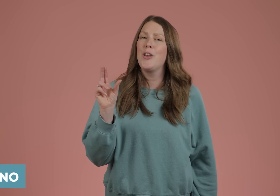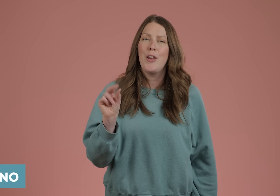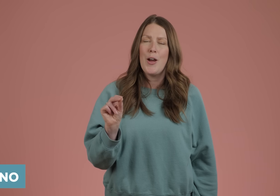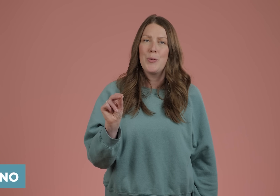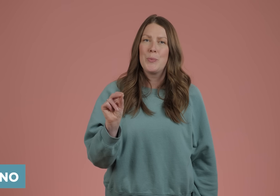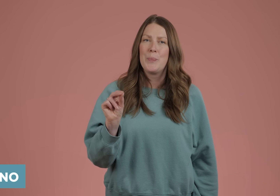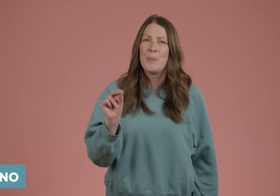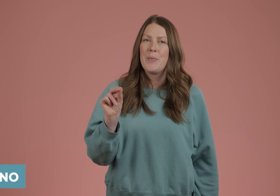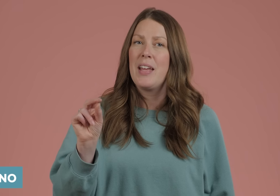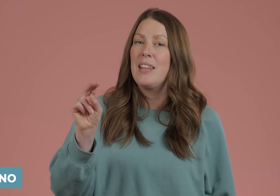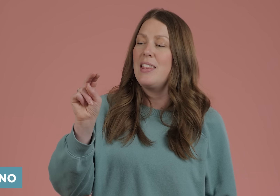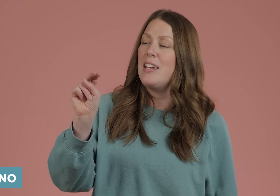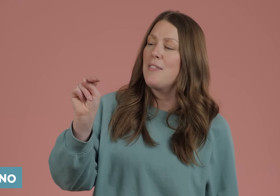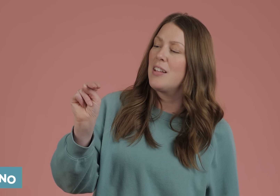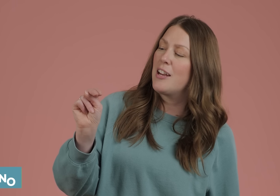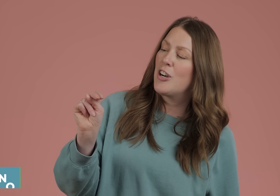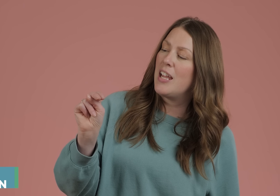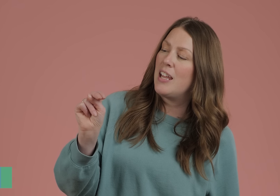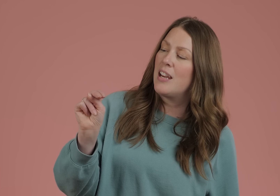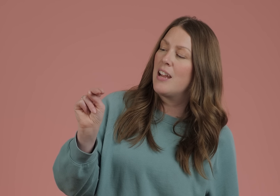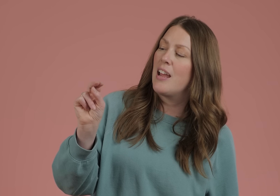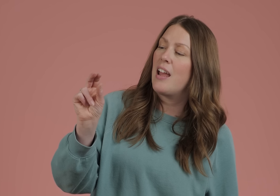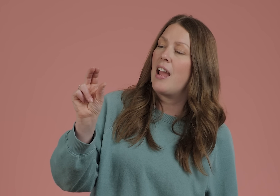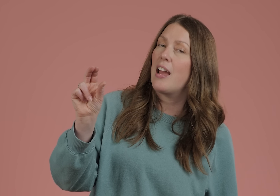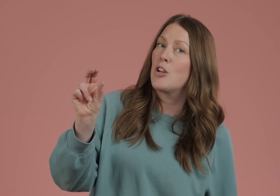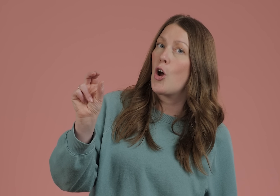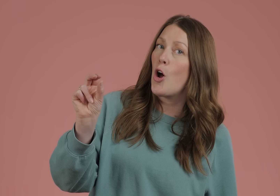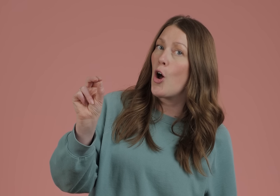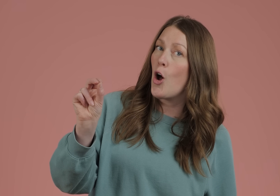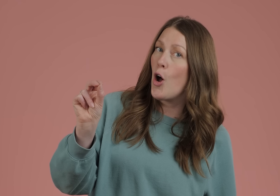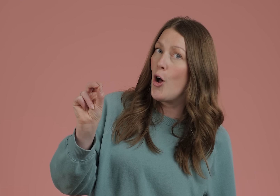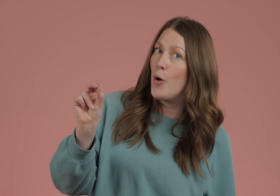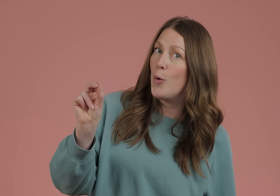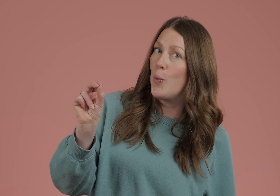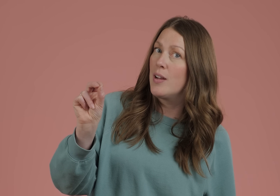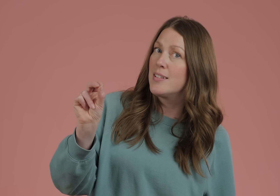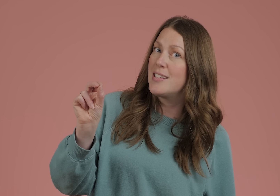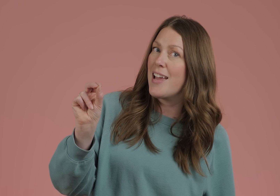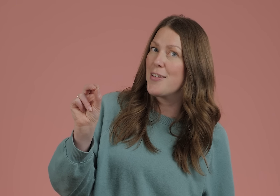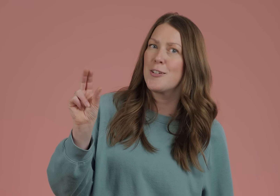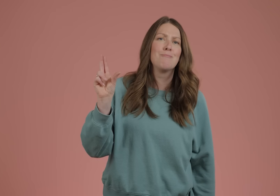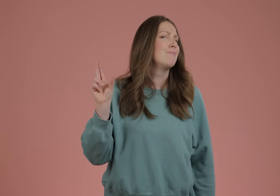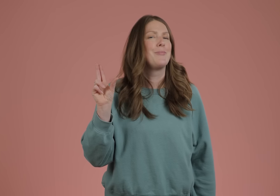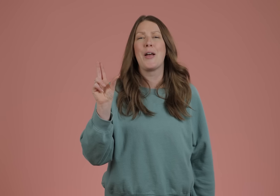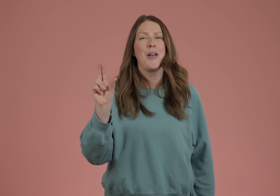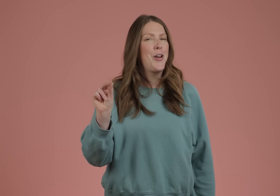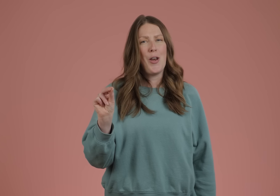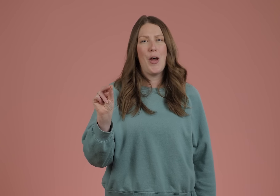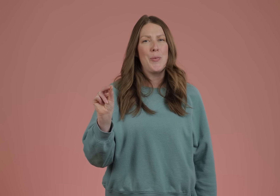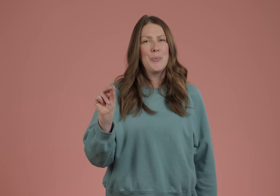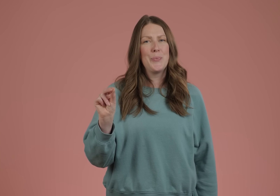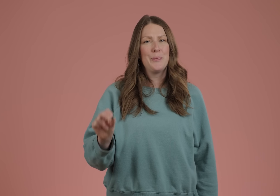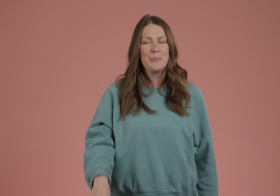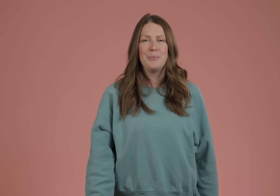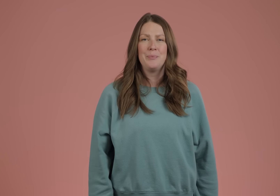No Think of the letter in and O together No